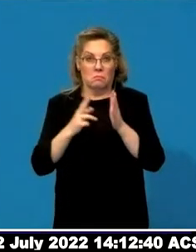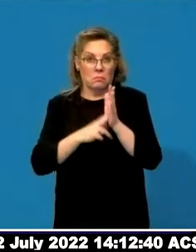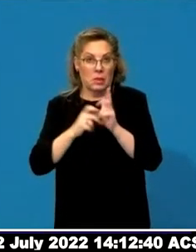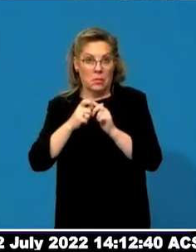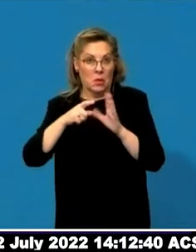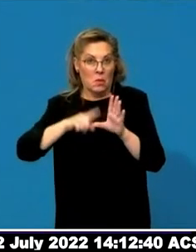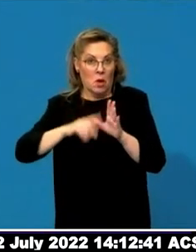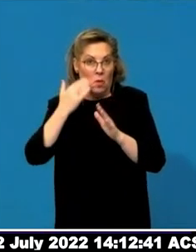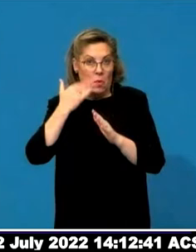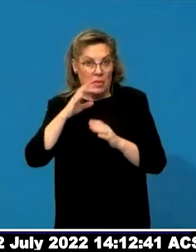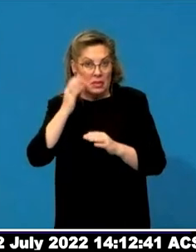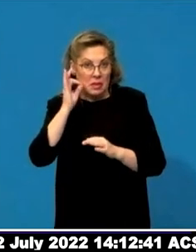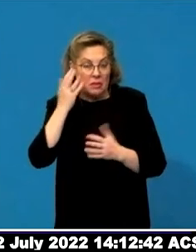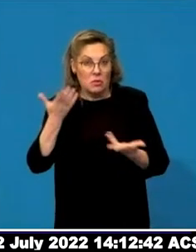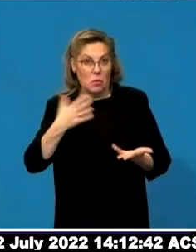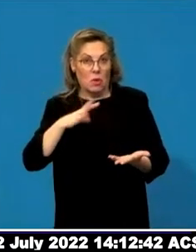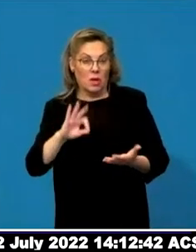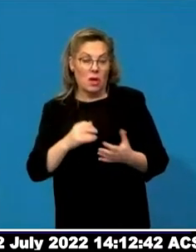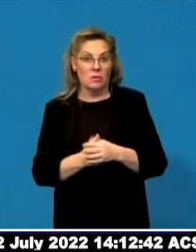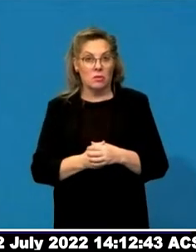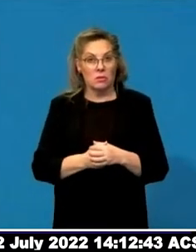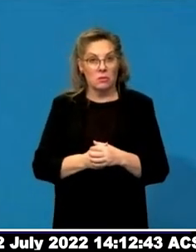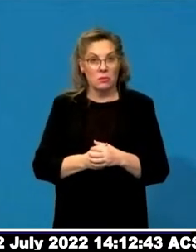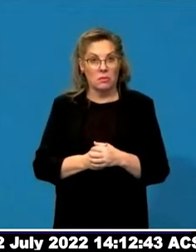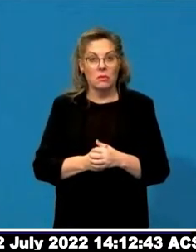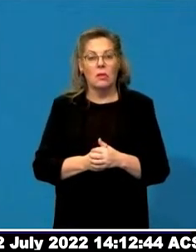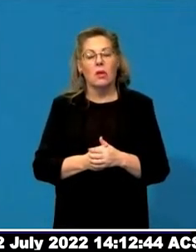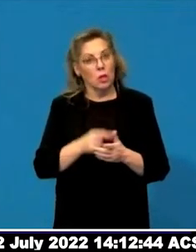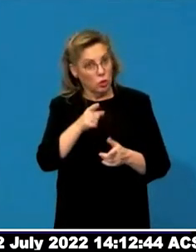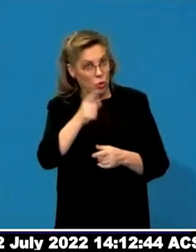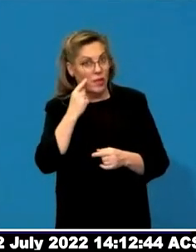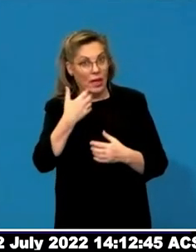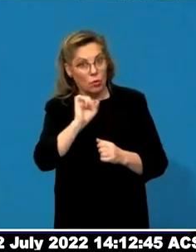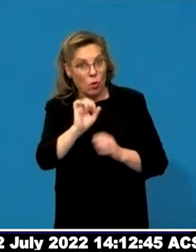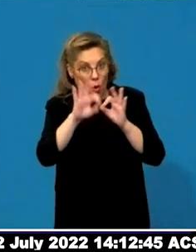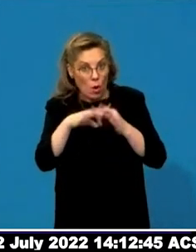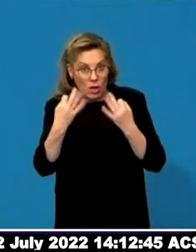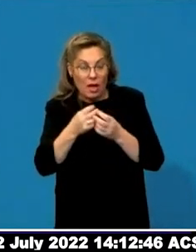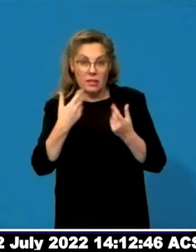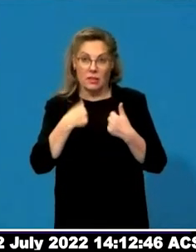MS McMAHON: And do you think the NPYWC has the capacity or build up the capacity